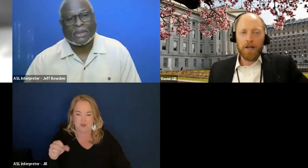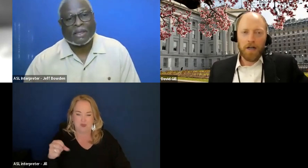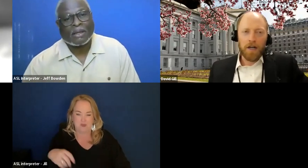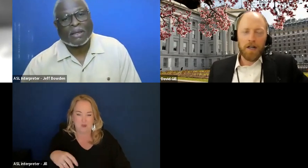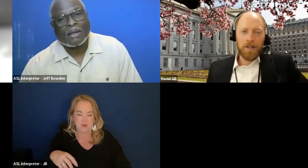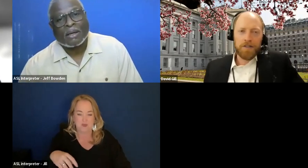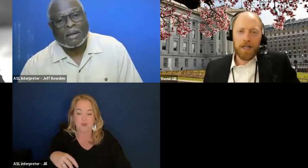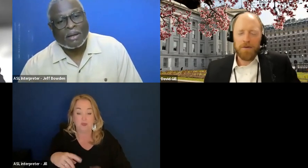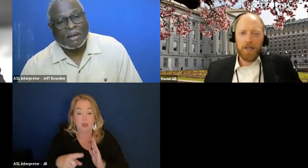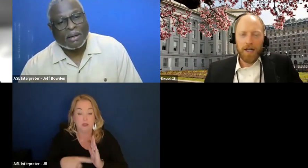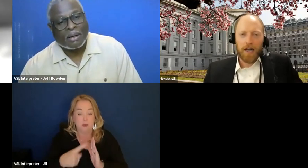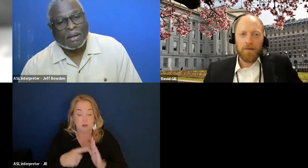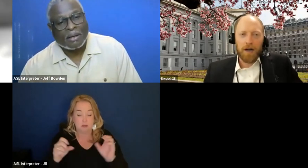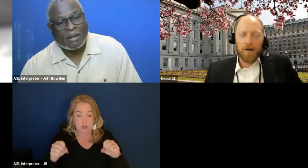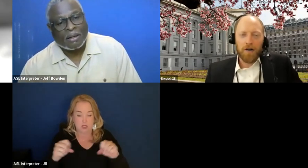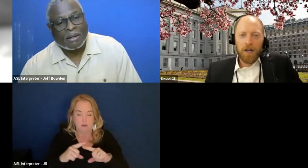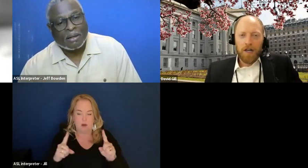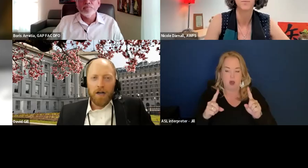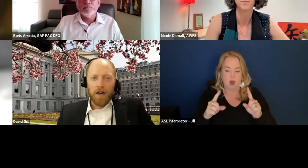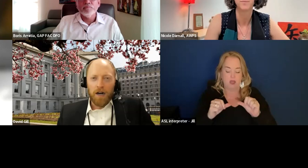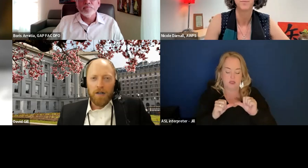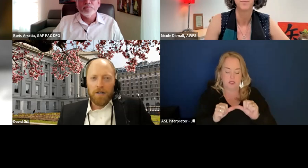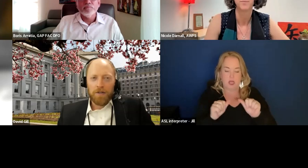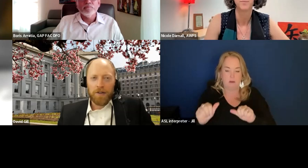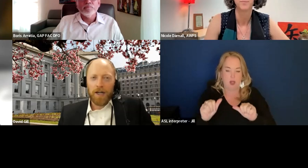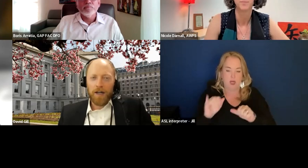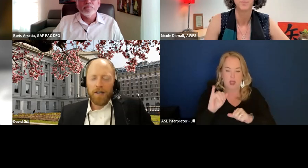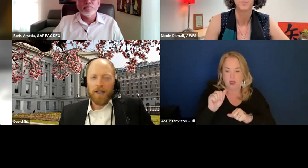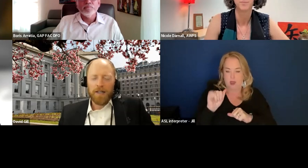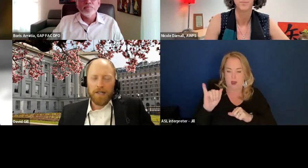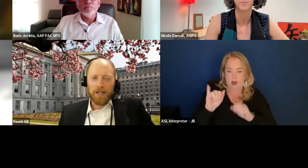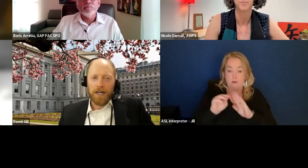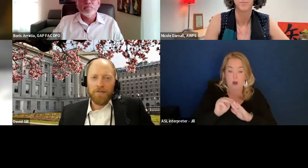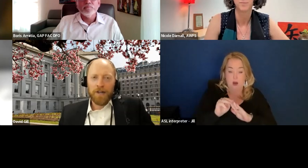But the sustainability AI model was something that I did myself.